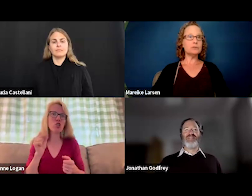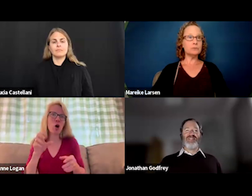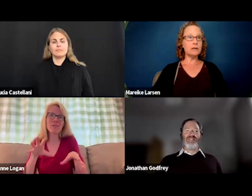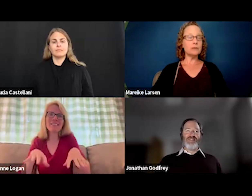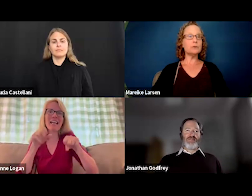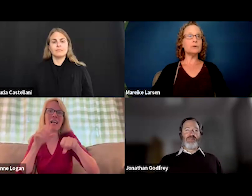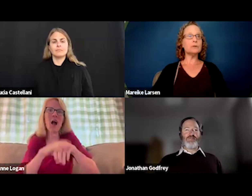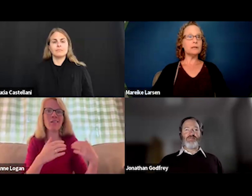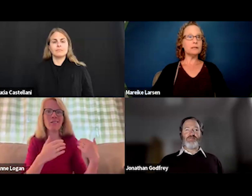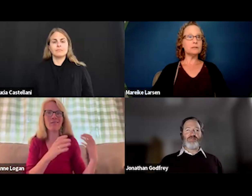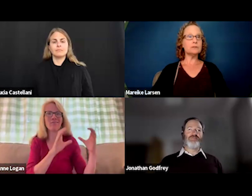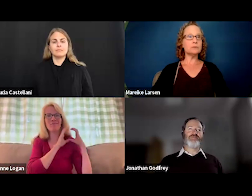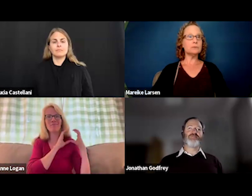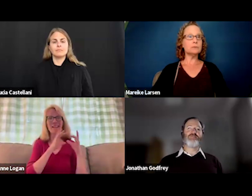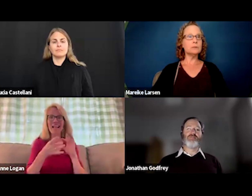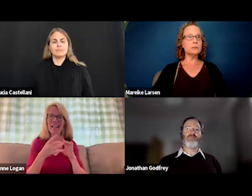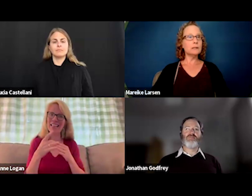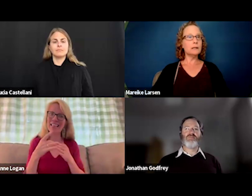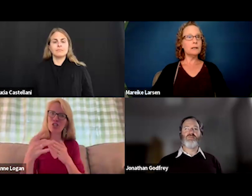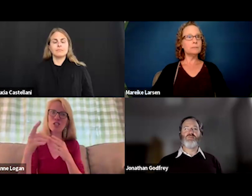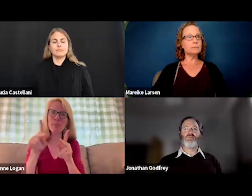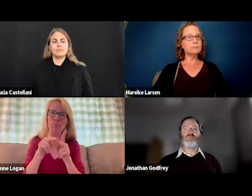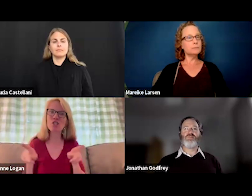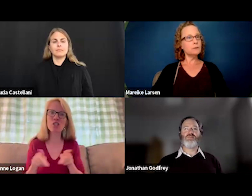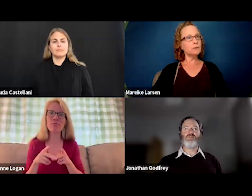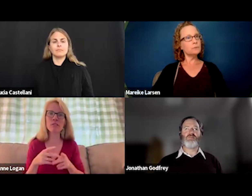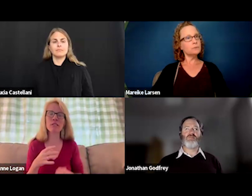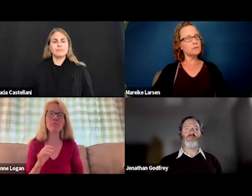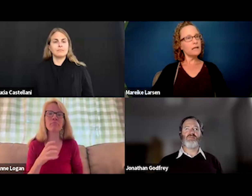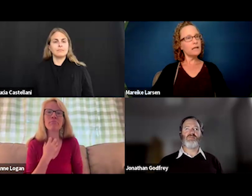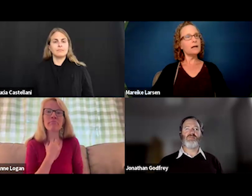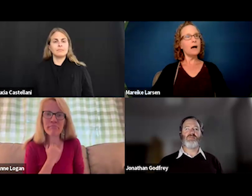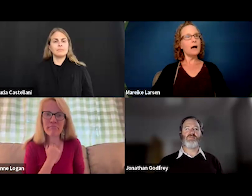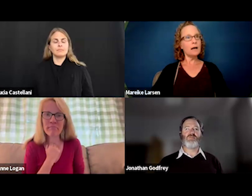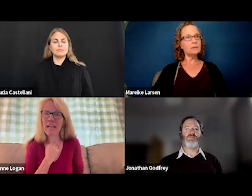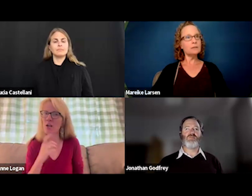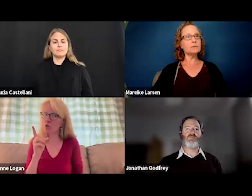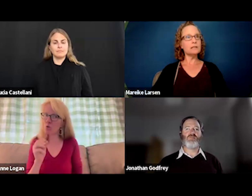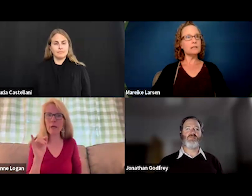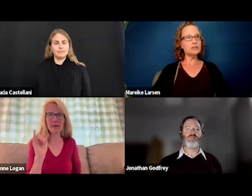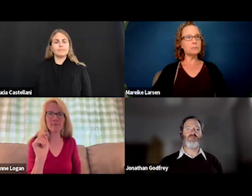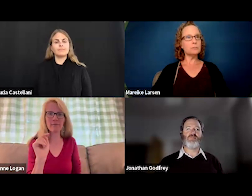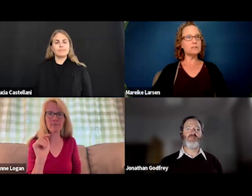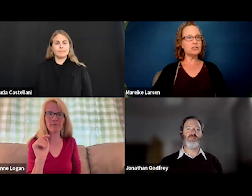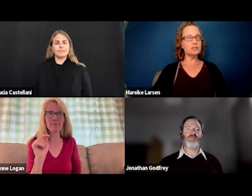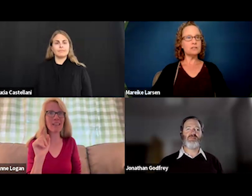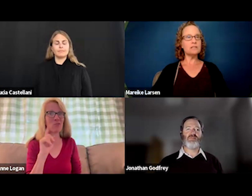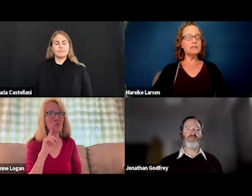to network and to take on those leadership positions,